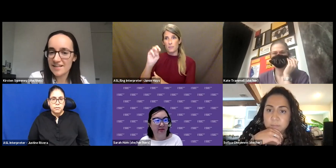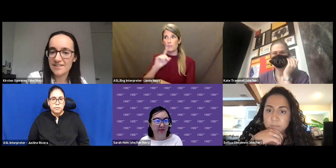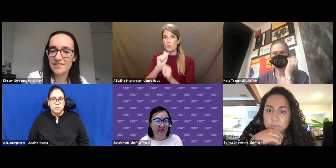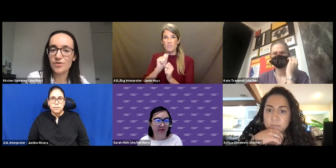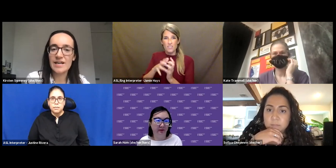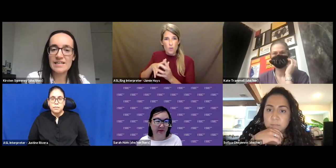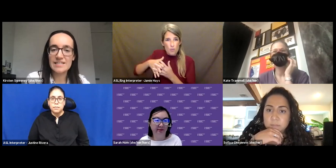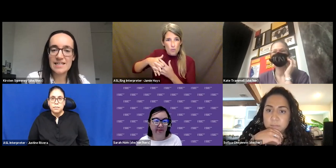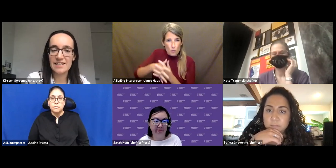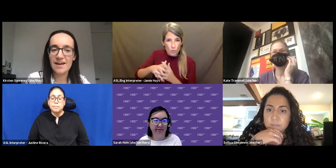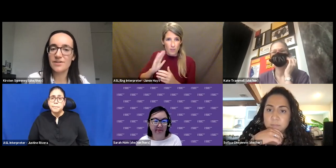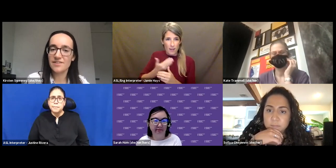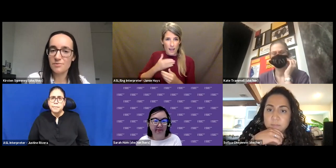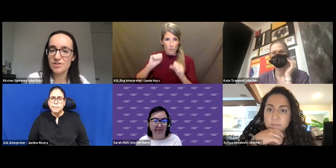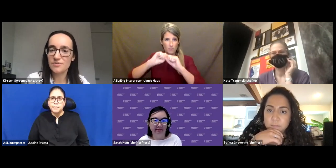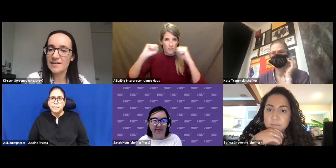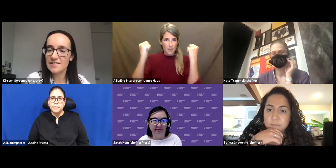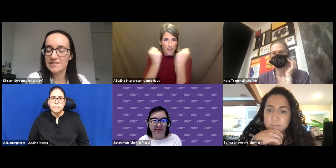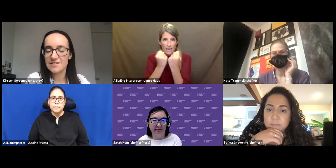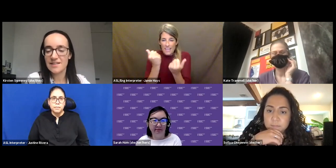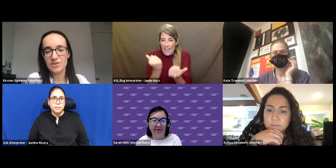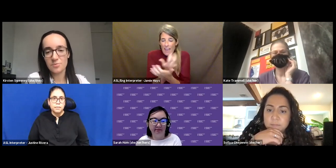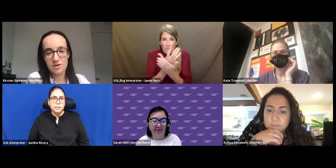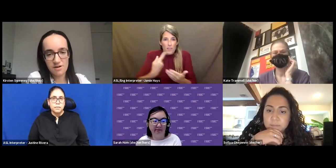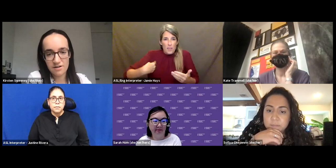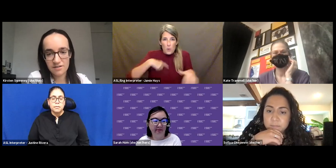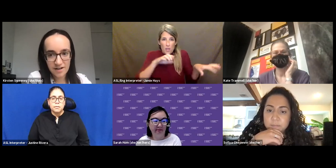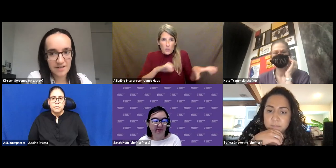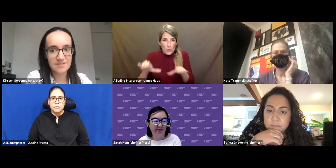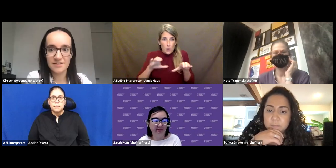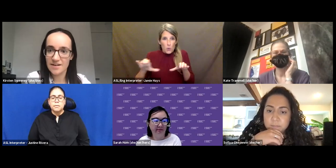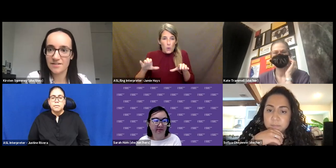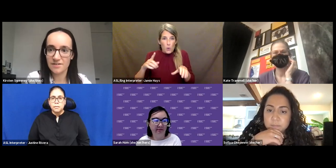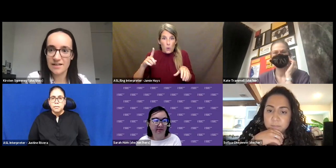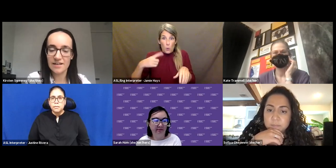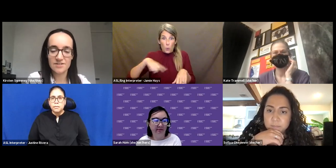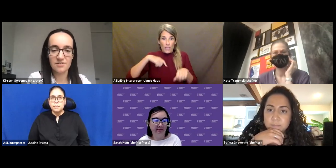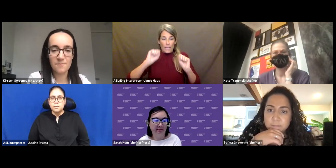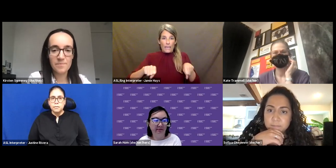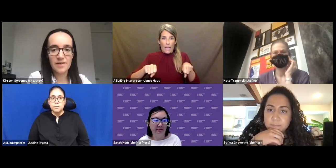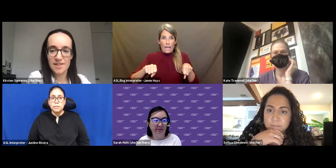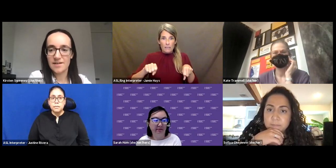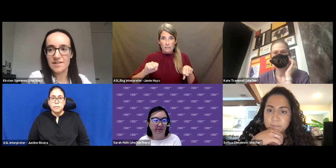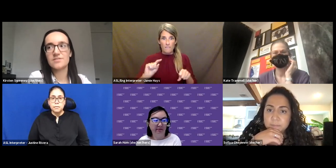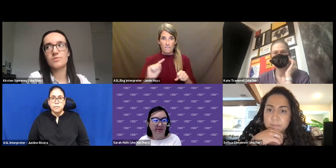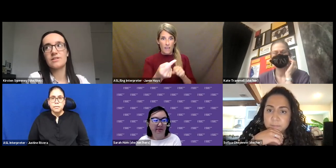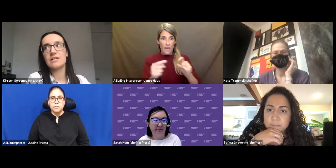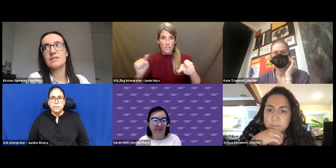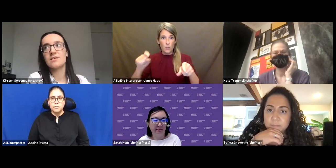and ingrained in everything we do as it is, that, you know, we're all constantly unlearning. And so I think that's really